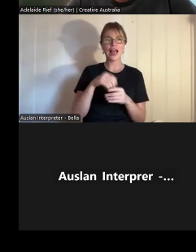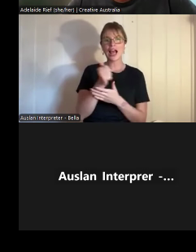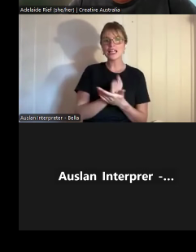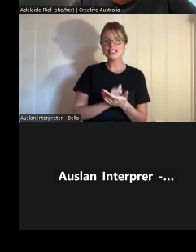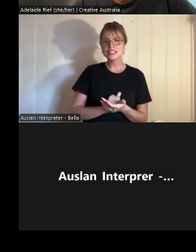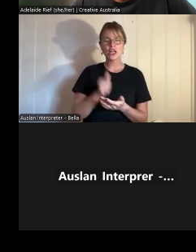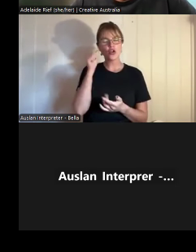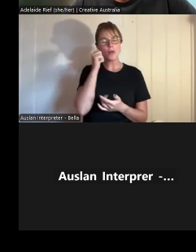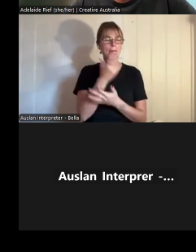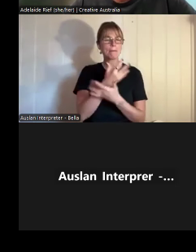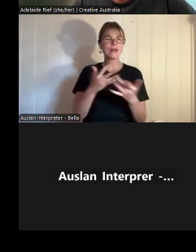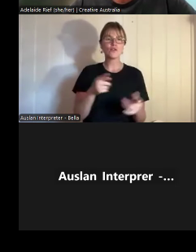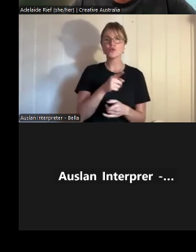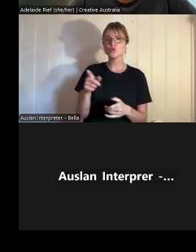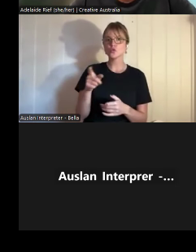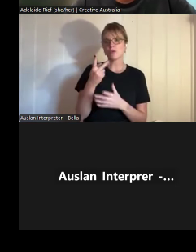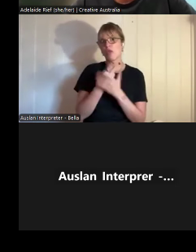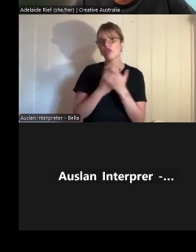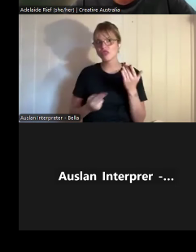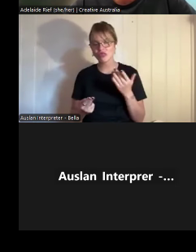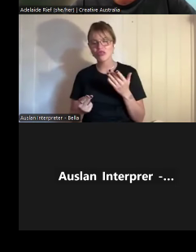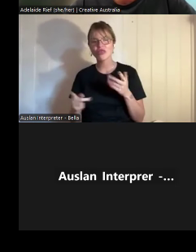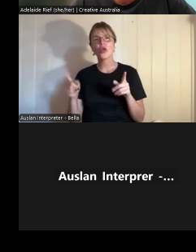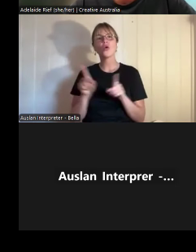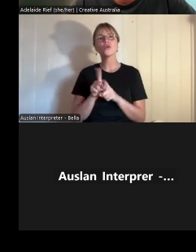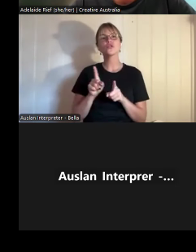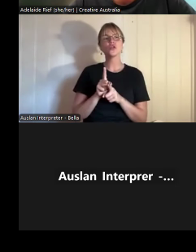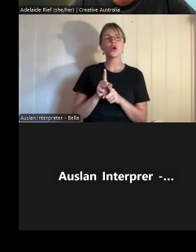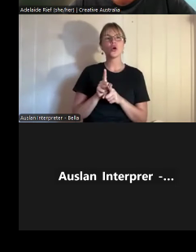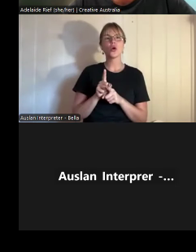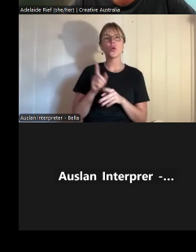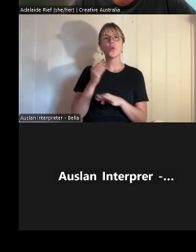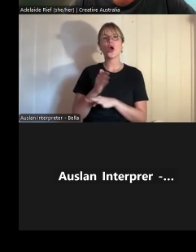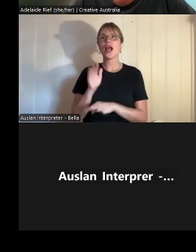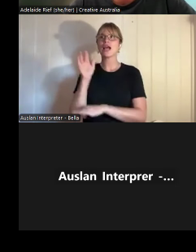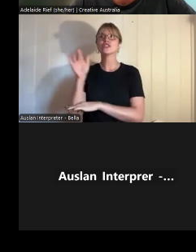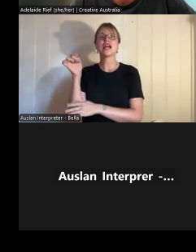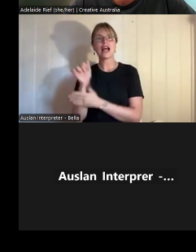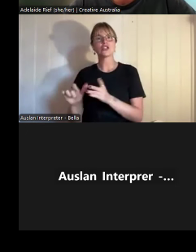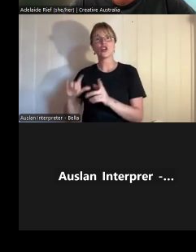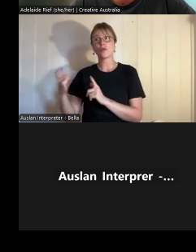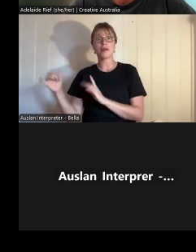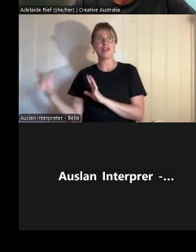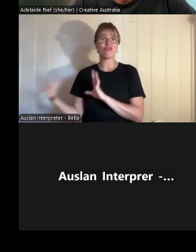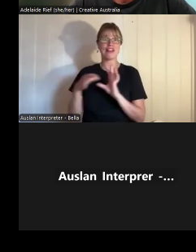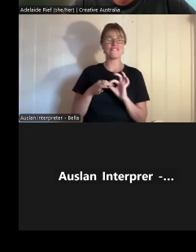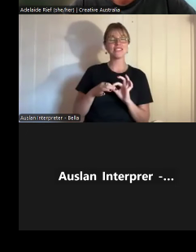of you do both and also do work outside of arts and culture that may be relevant to the work that